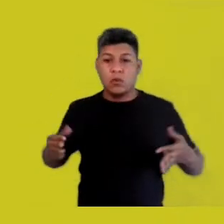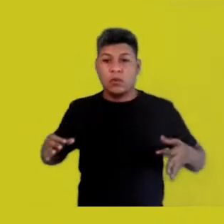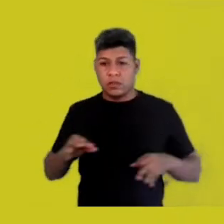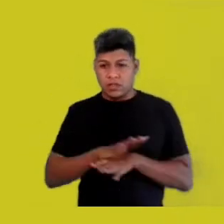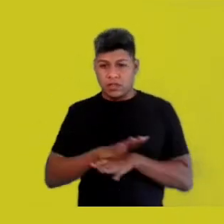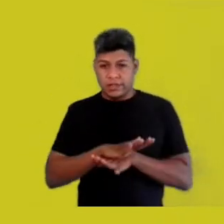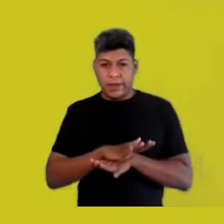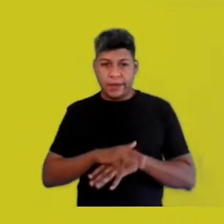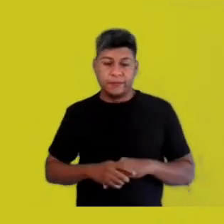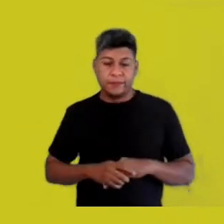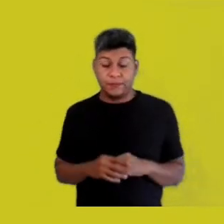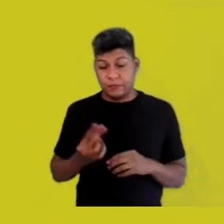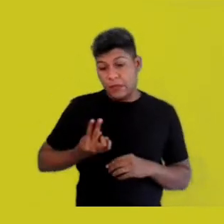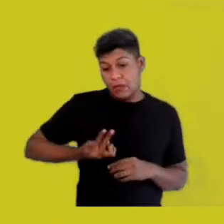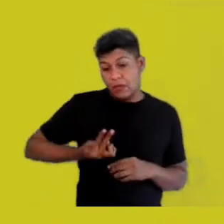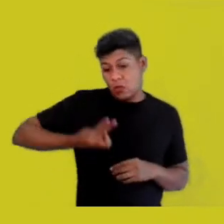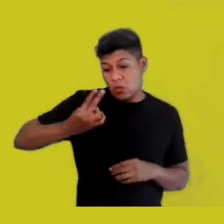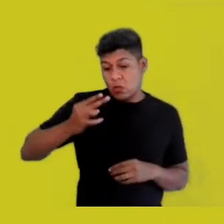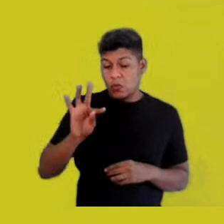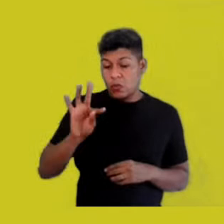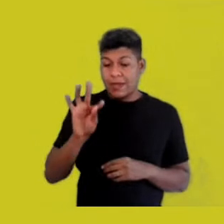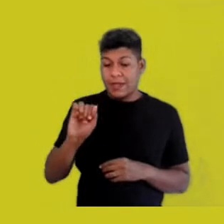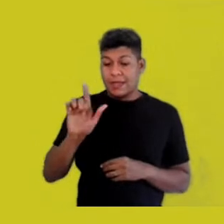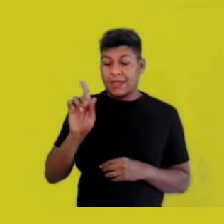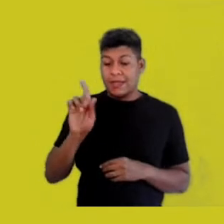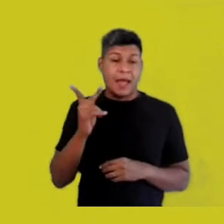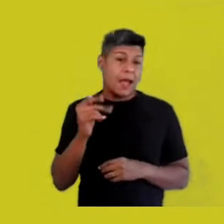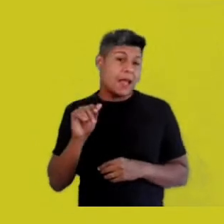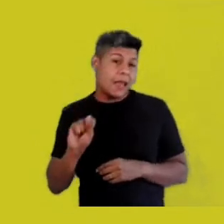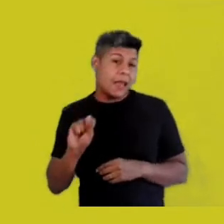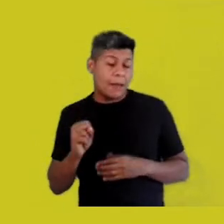The second stage, Cutting, will begin next November